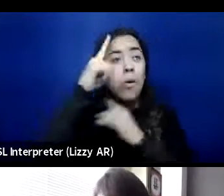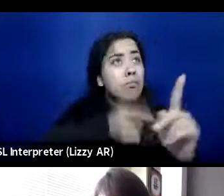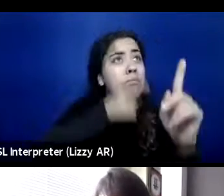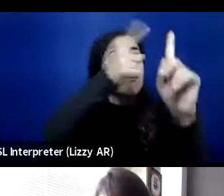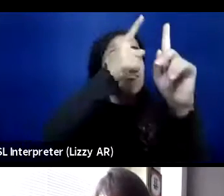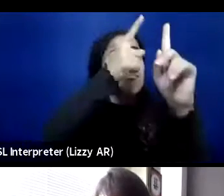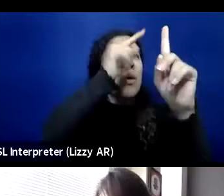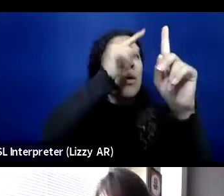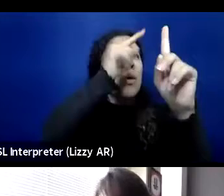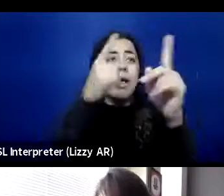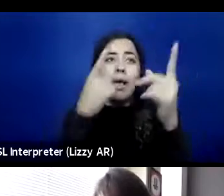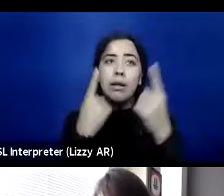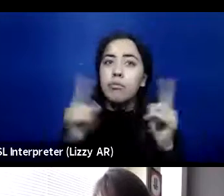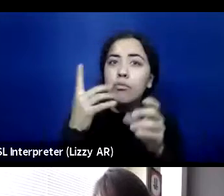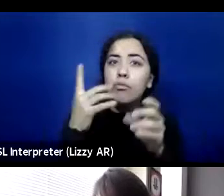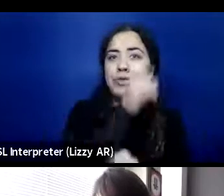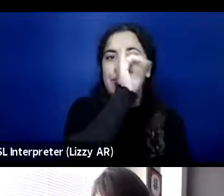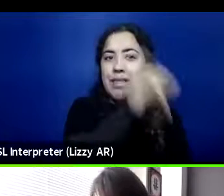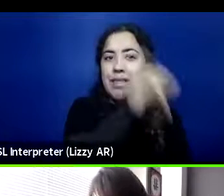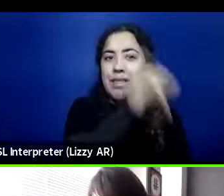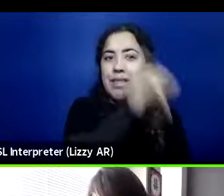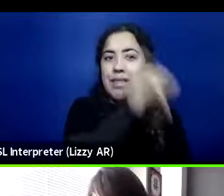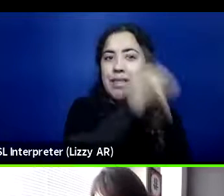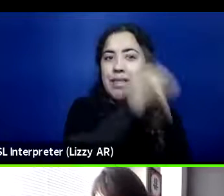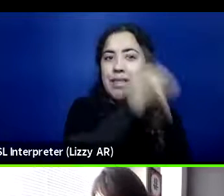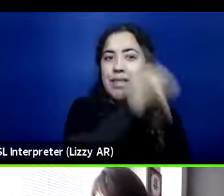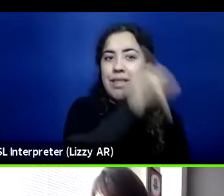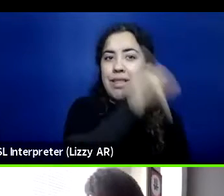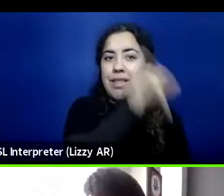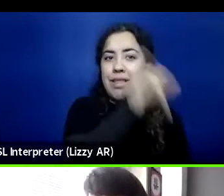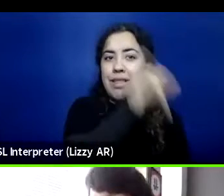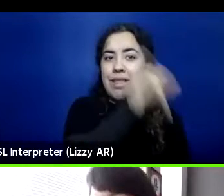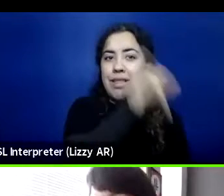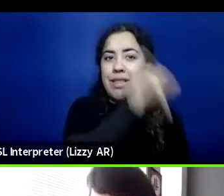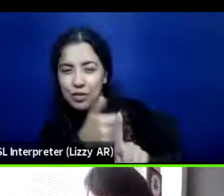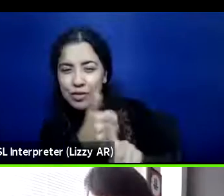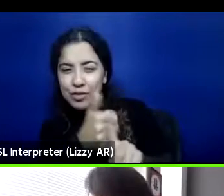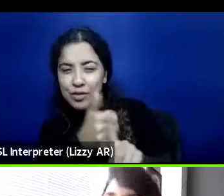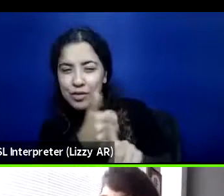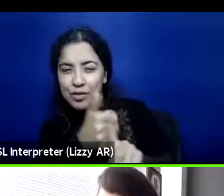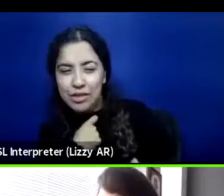And Debra, you're on mute now. I can join Dan, OK.